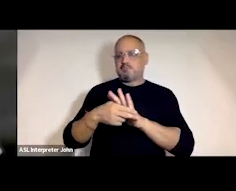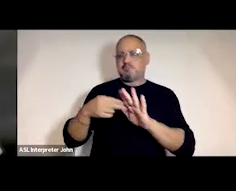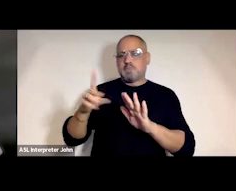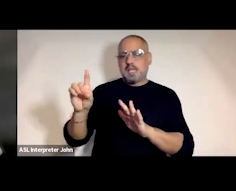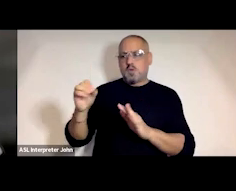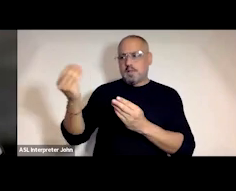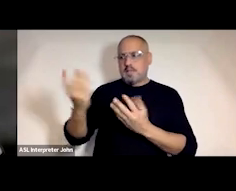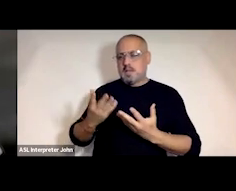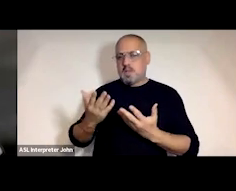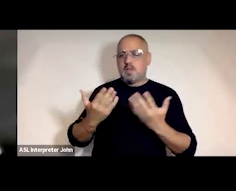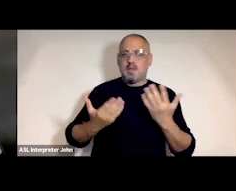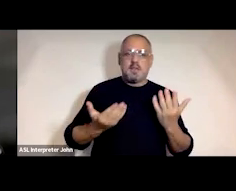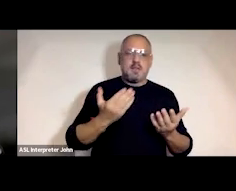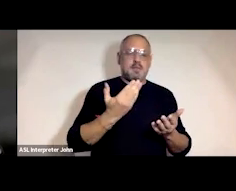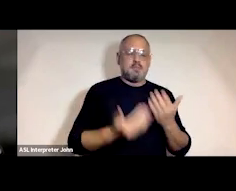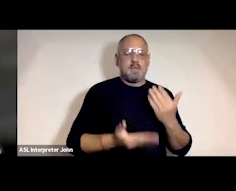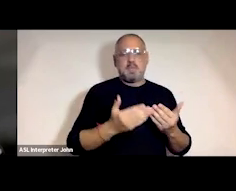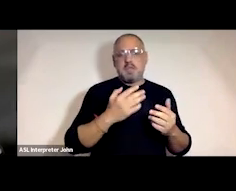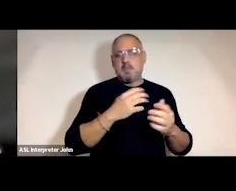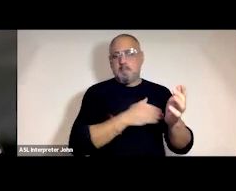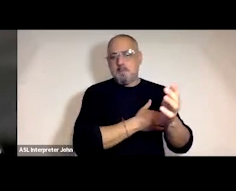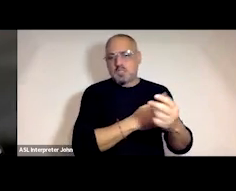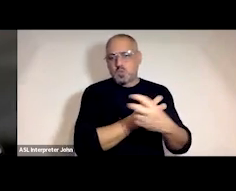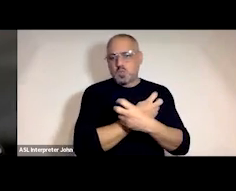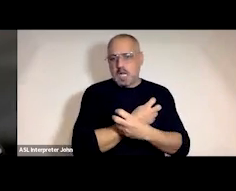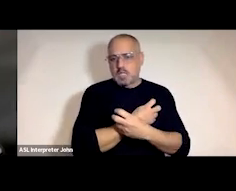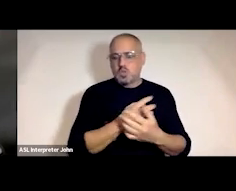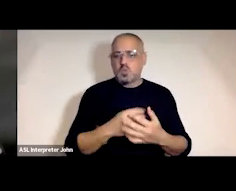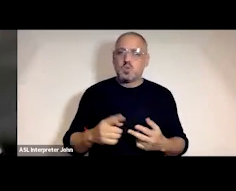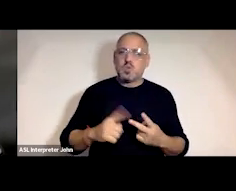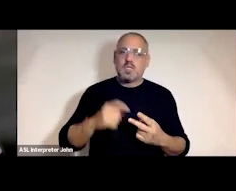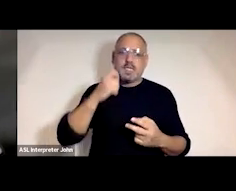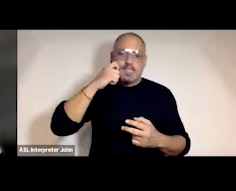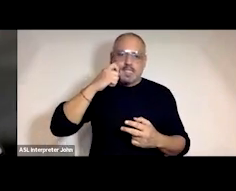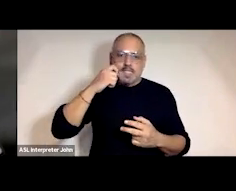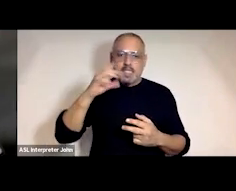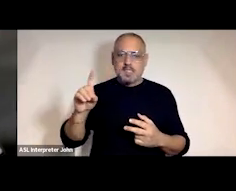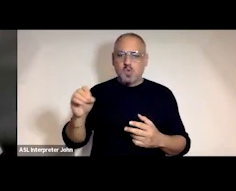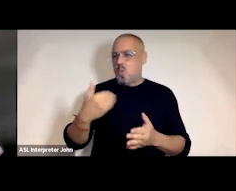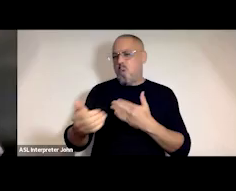whether it's musculoskeletal, skin disorders, whatever they say they have,